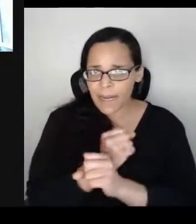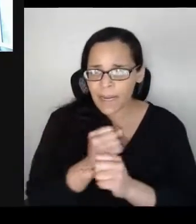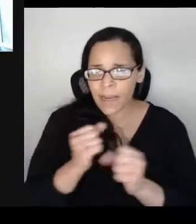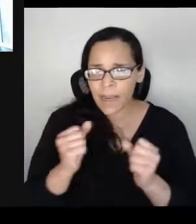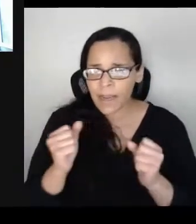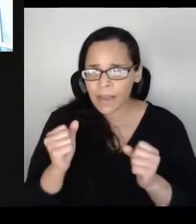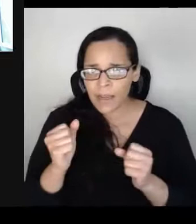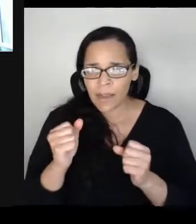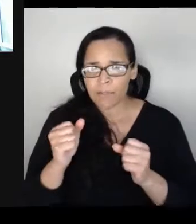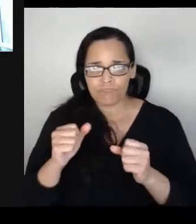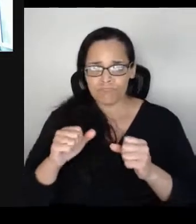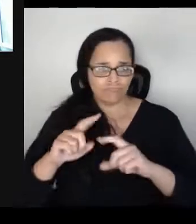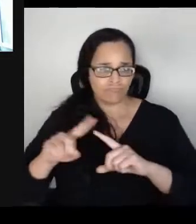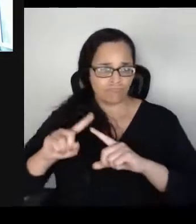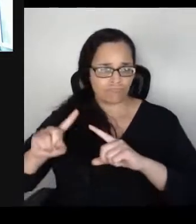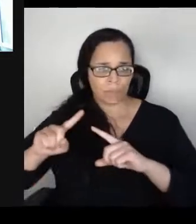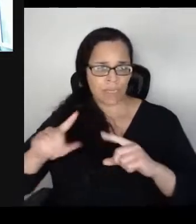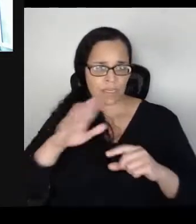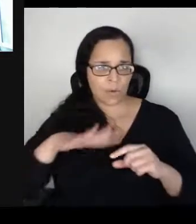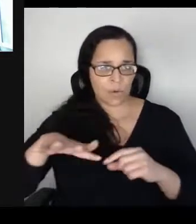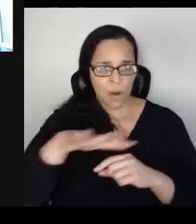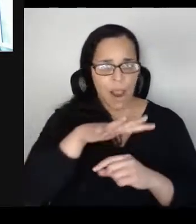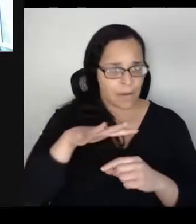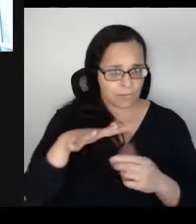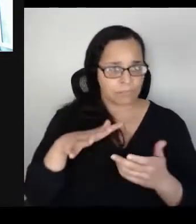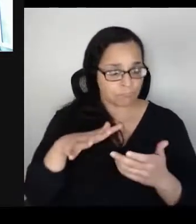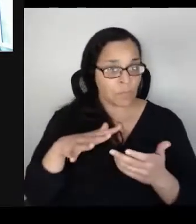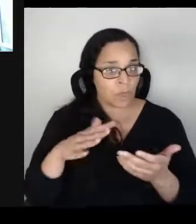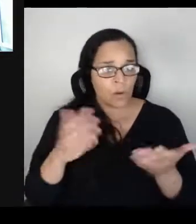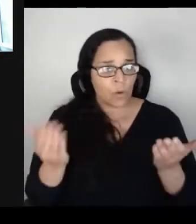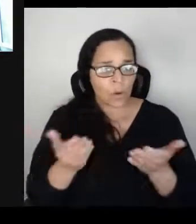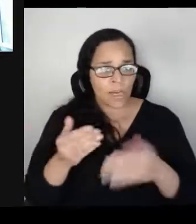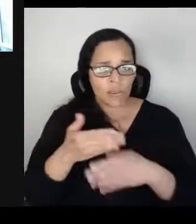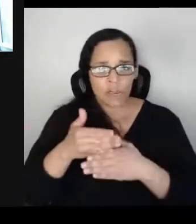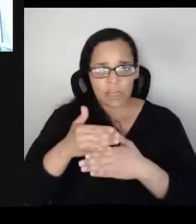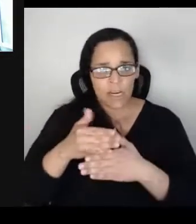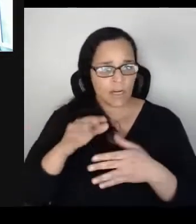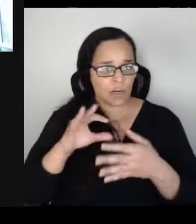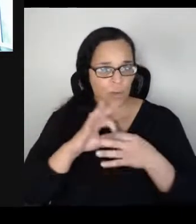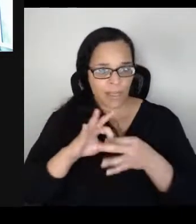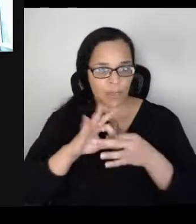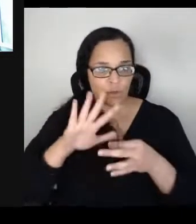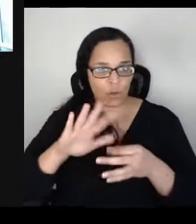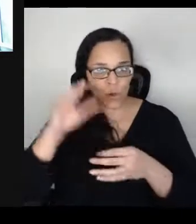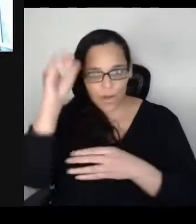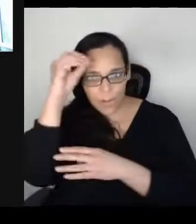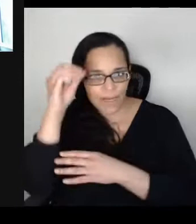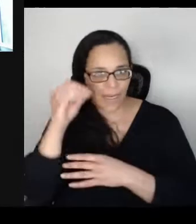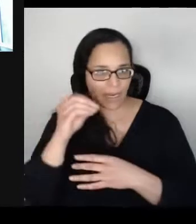What can you share about, your take and what you are seeing across the country